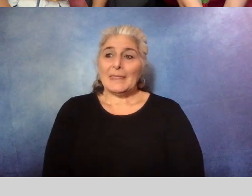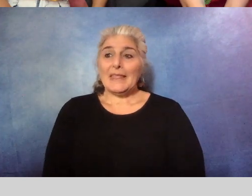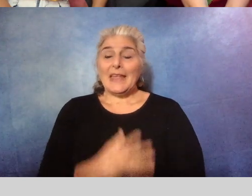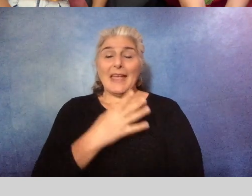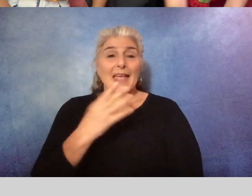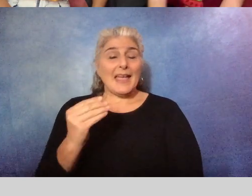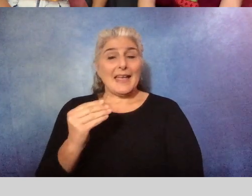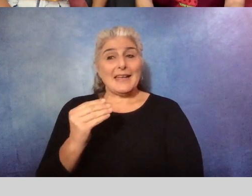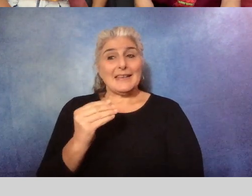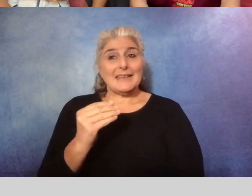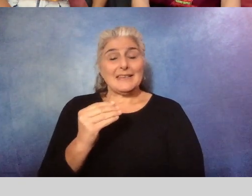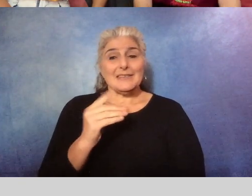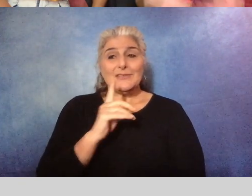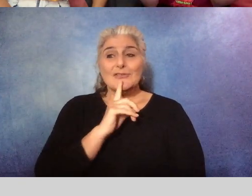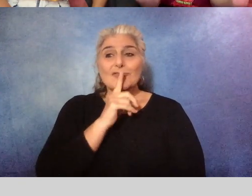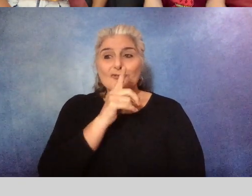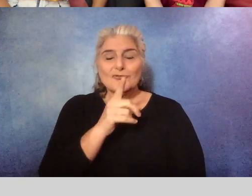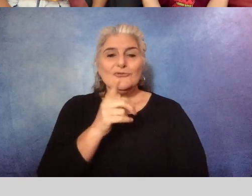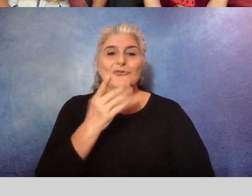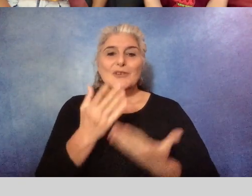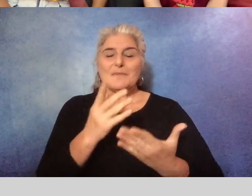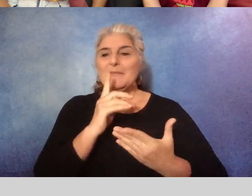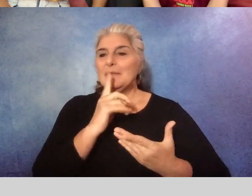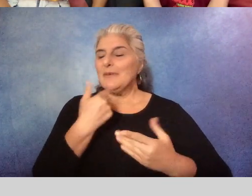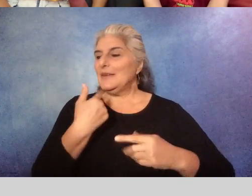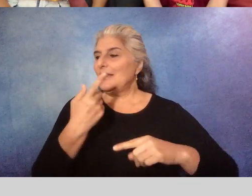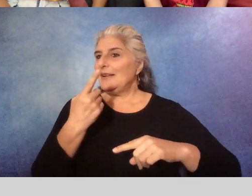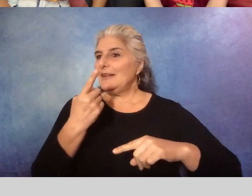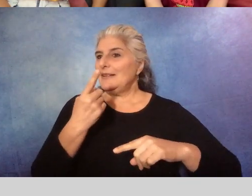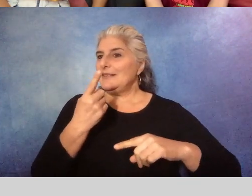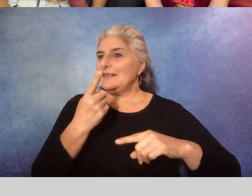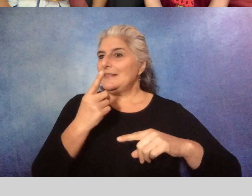And even though we couldn't achieve a robust design system